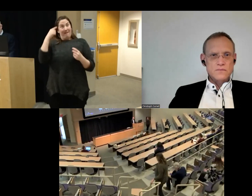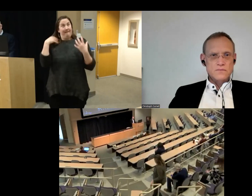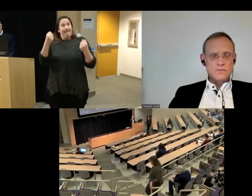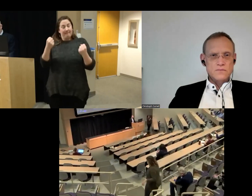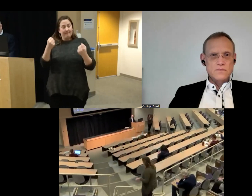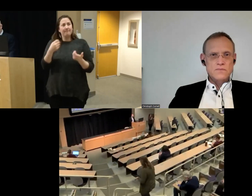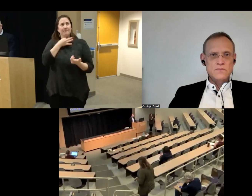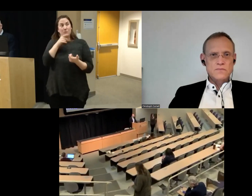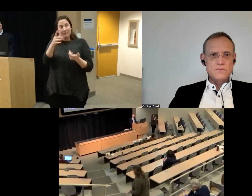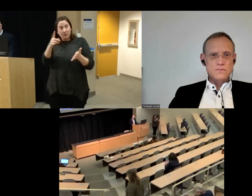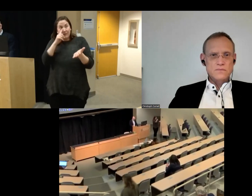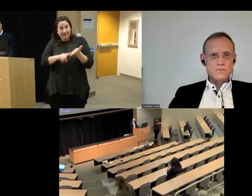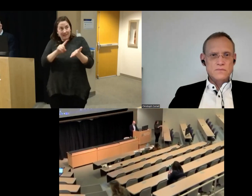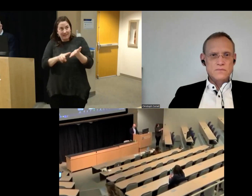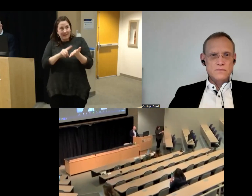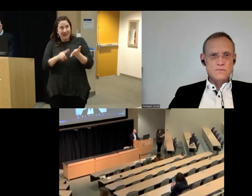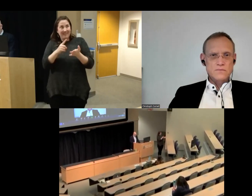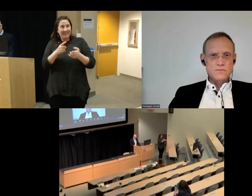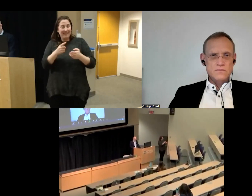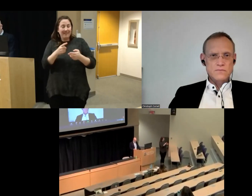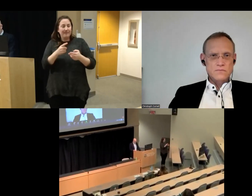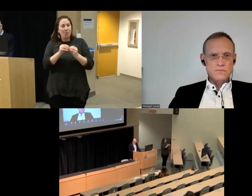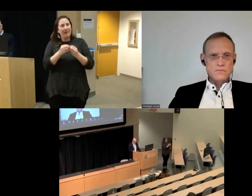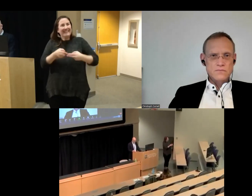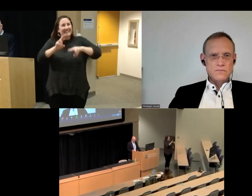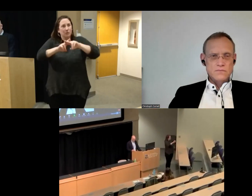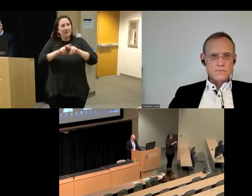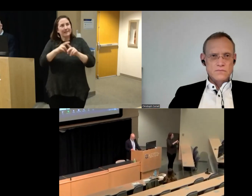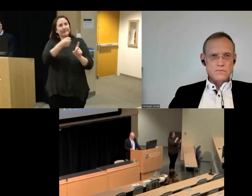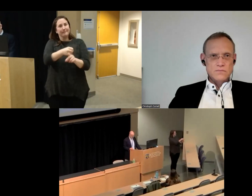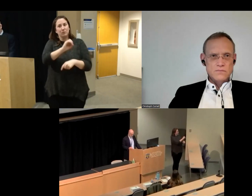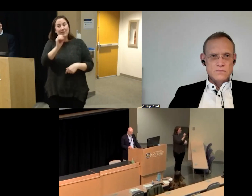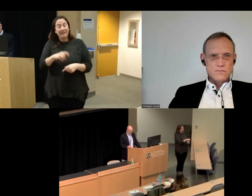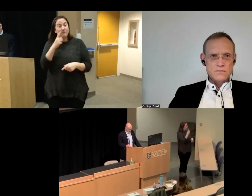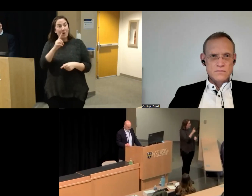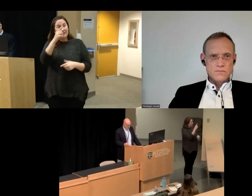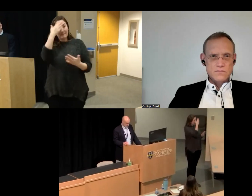Have you investigated The increased rates of Dementia in those with psychotic disorders, of course,